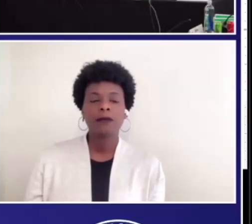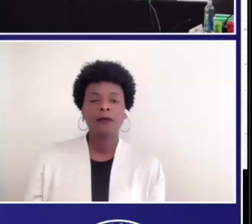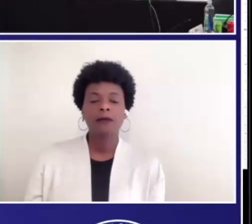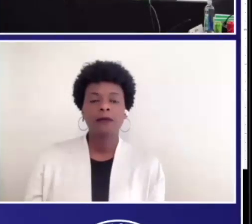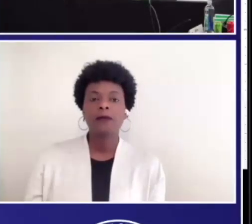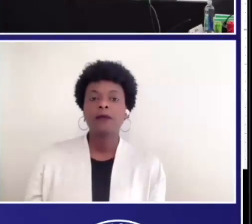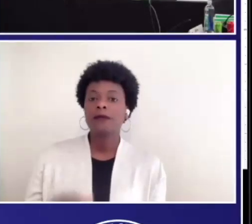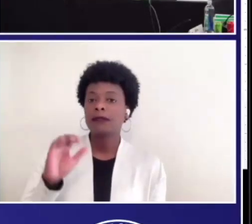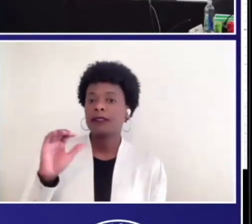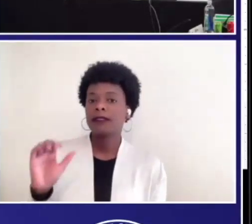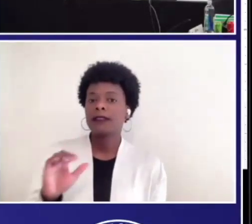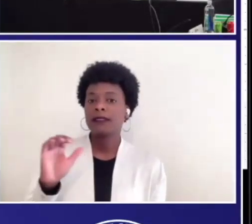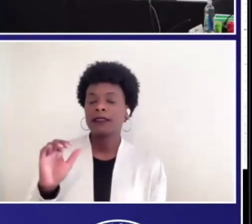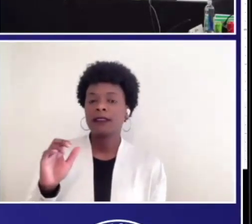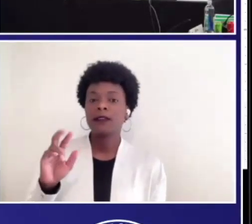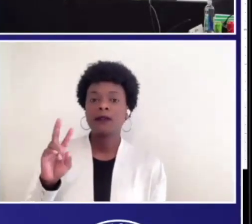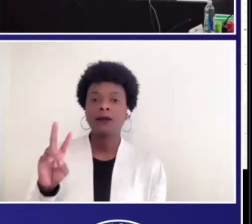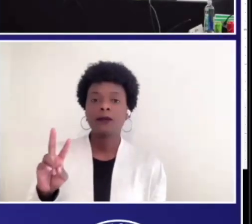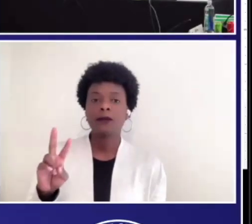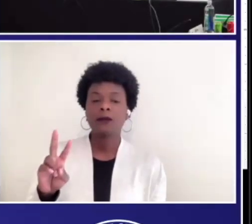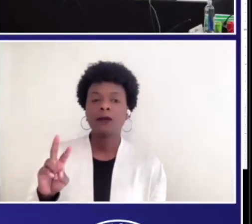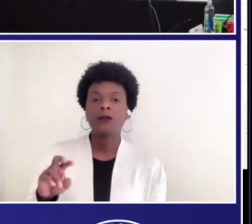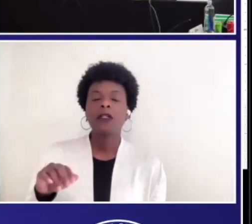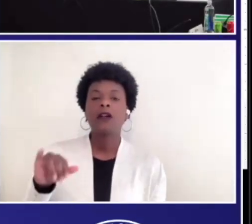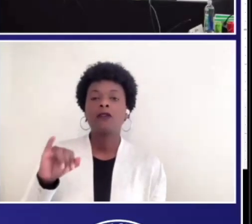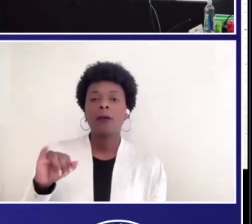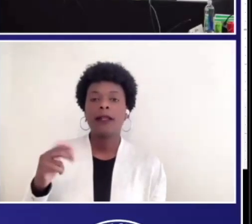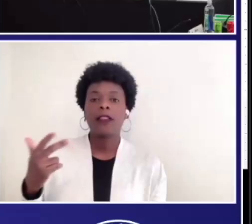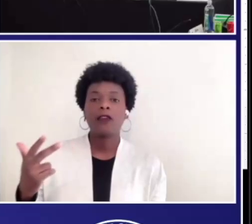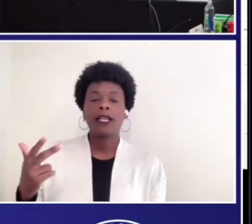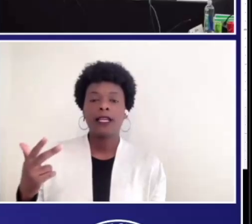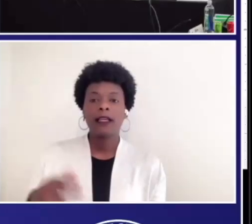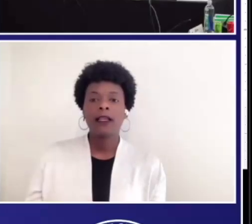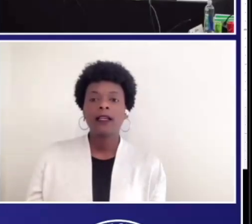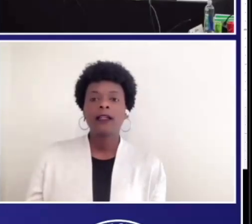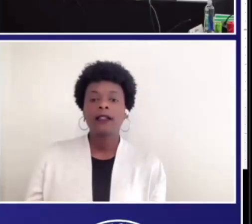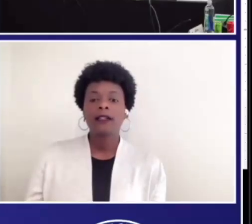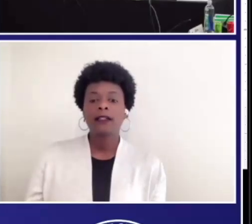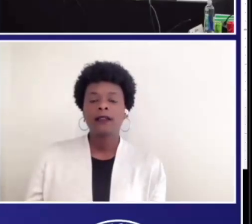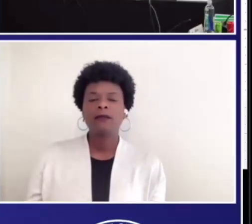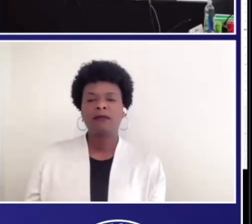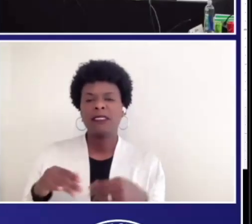(c)(2) Romanette three. Let me give you the discussion draft number. Hold on.